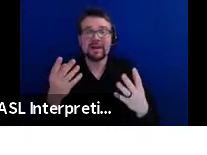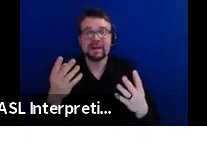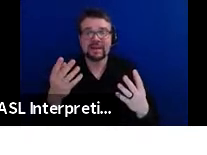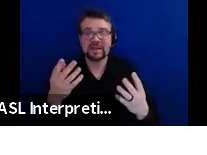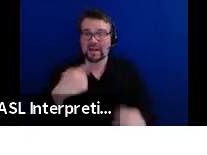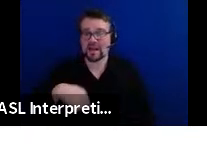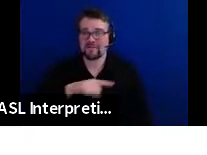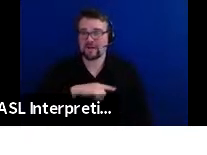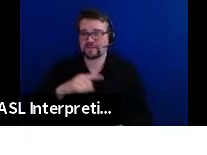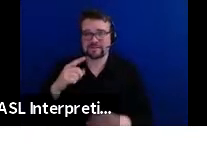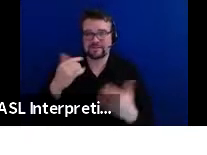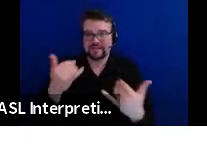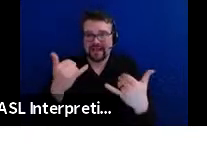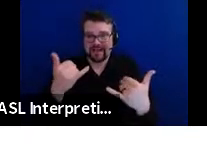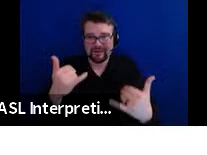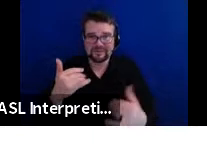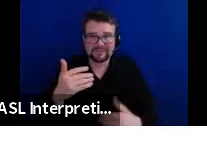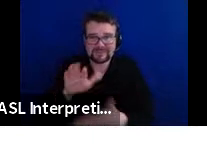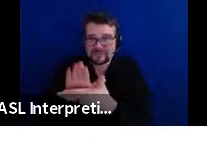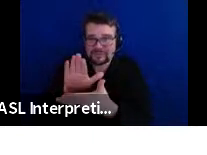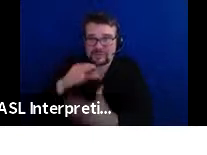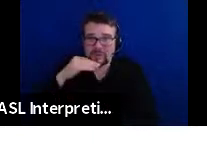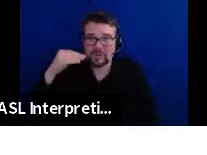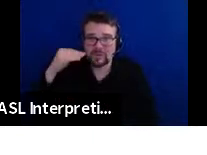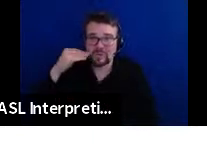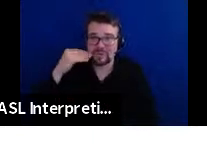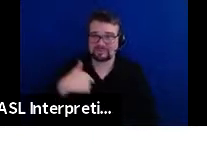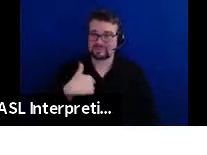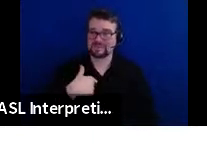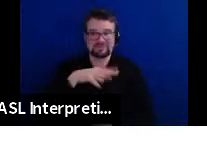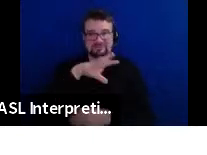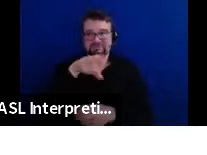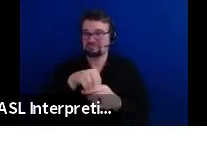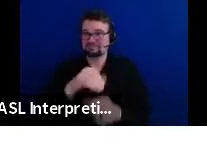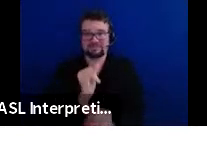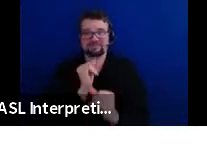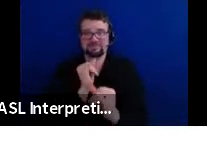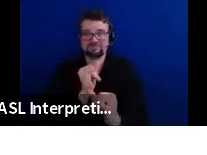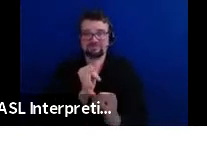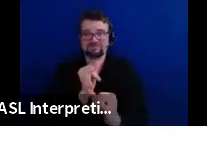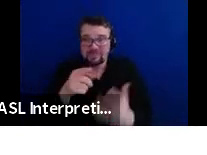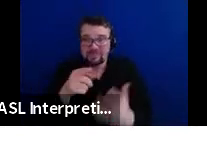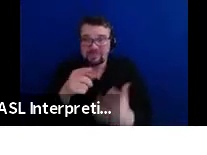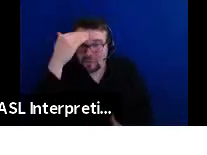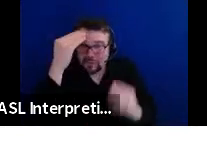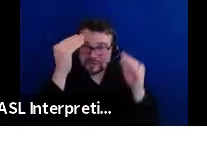SCHOOL OUR CHILDREN RIGHT NOW LIKE MYSELF. MAYBE YOU KNOW TEACHERS. MAYBE YOU ARE A TEACHER.